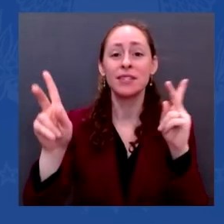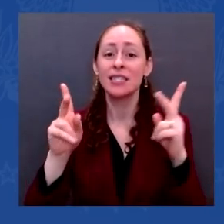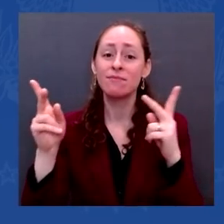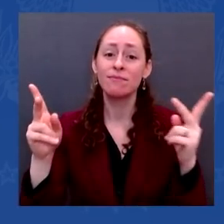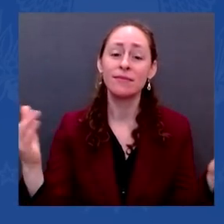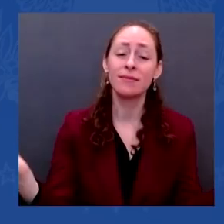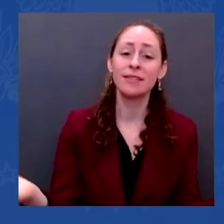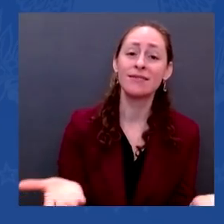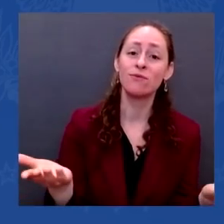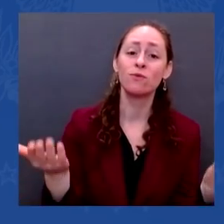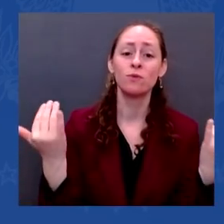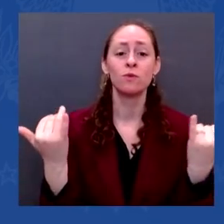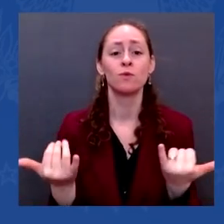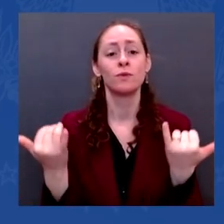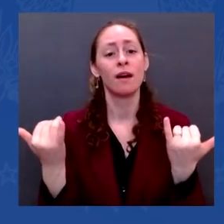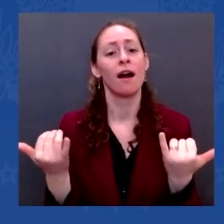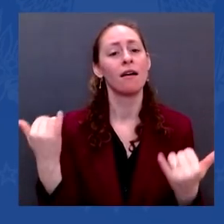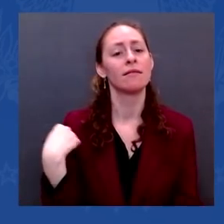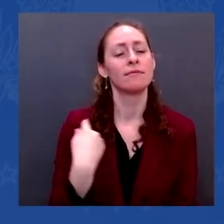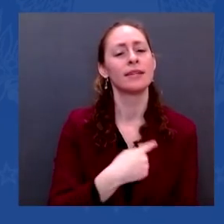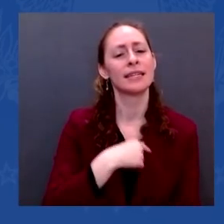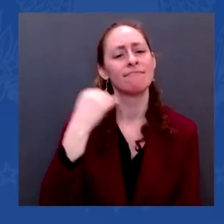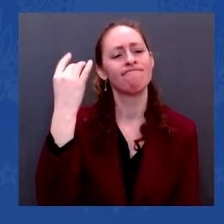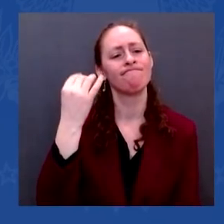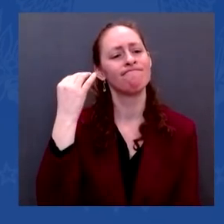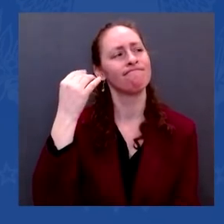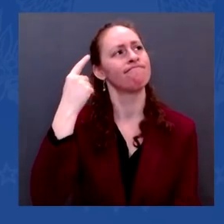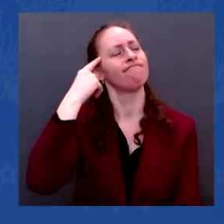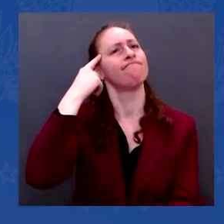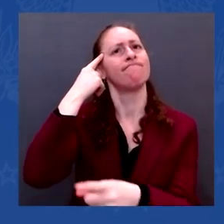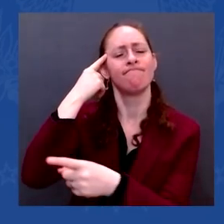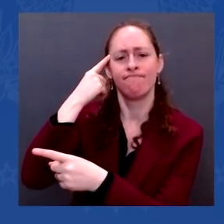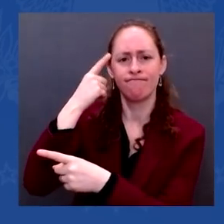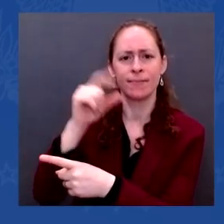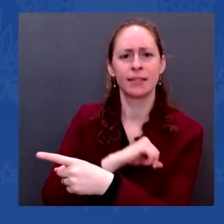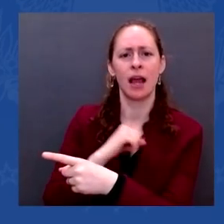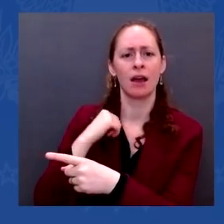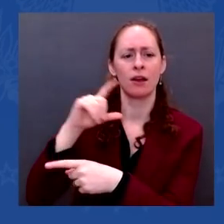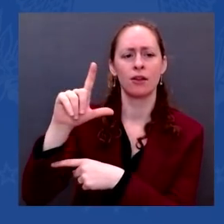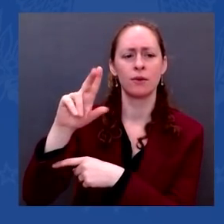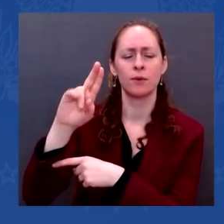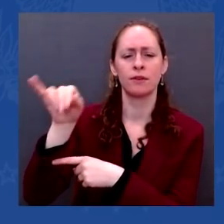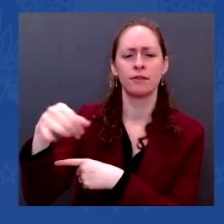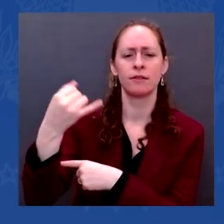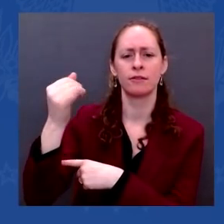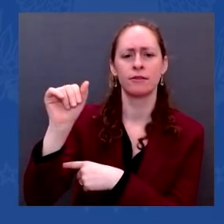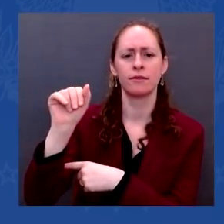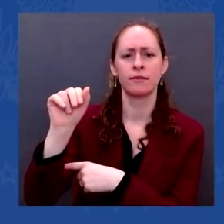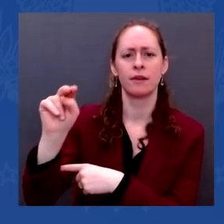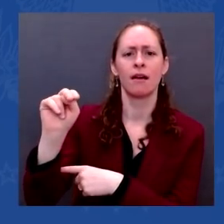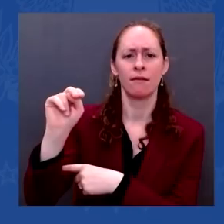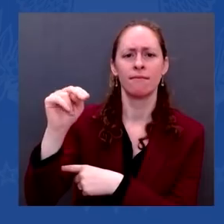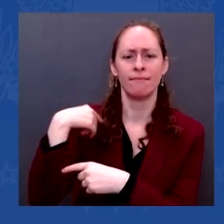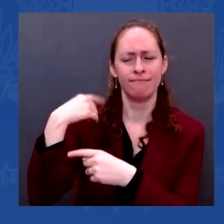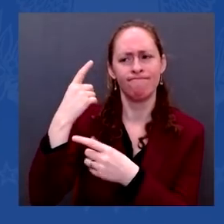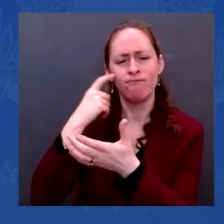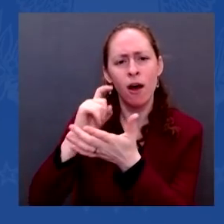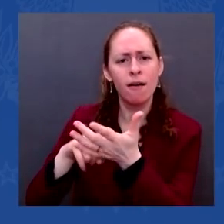I think, from what I understand, he's going to be okay and be back with us in the not-too-distant future. But we pray for a safe recovery.